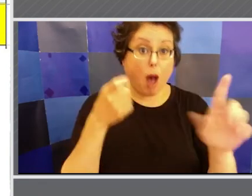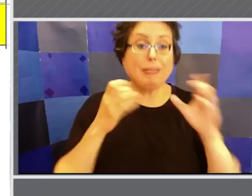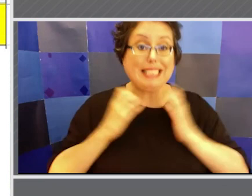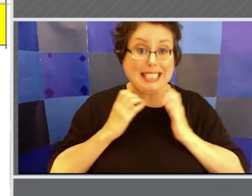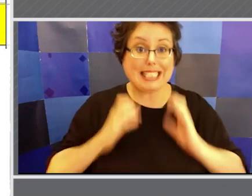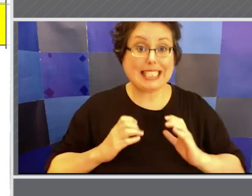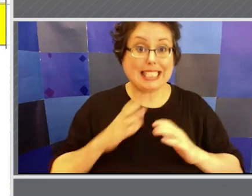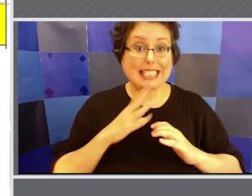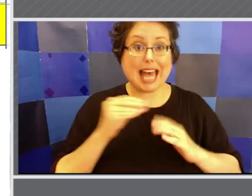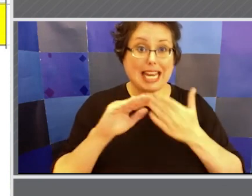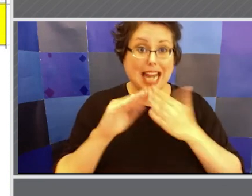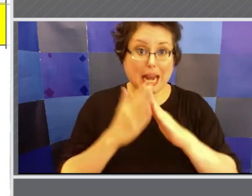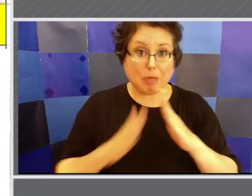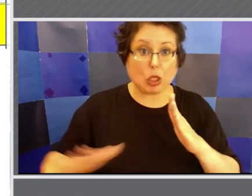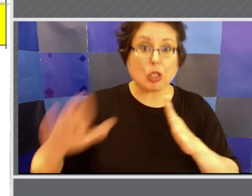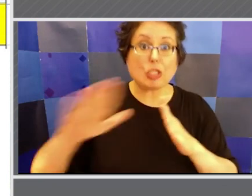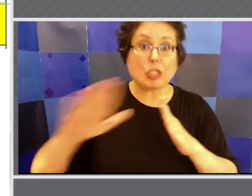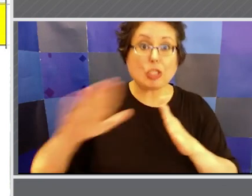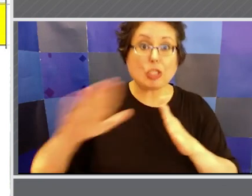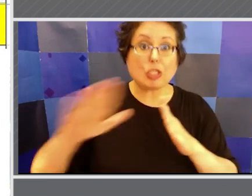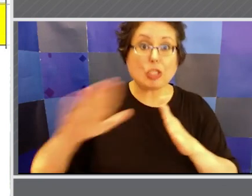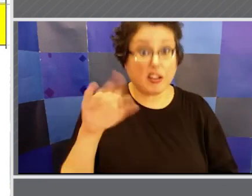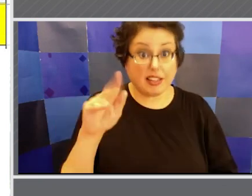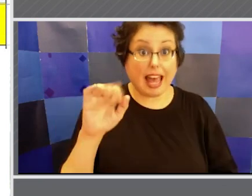up in the capital budget. It's always a really nice feedback process.